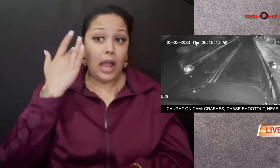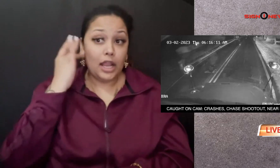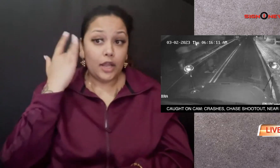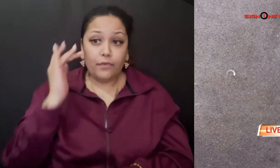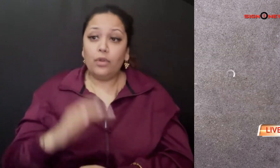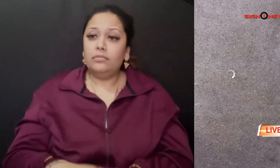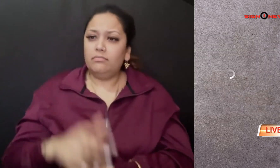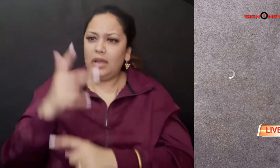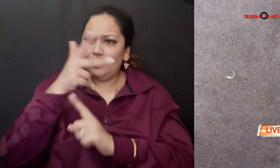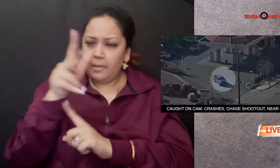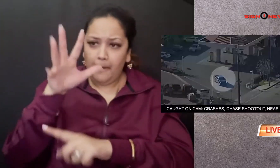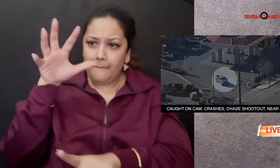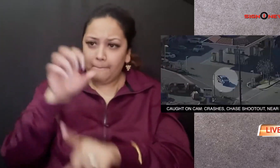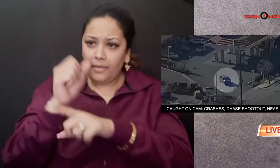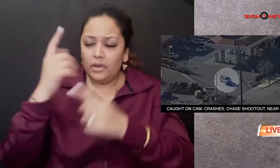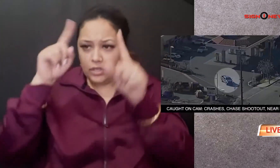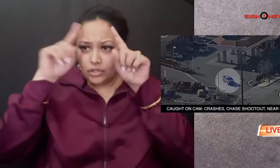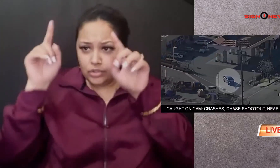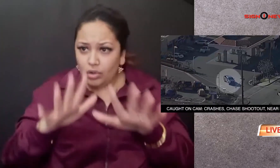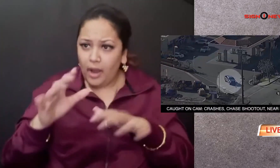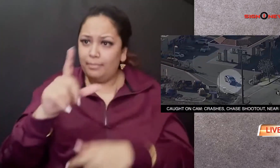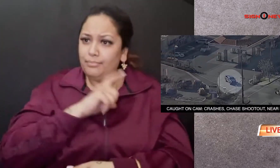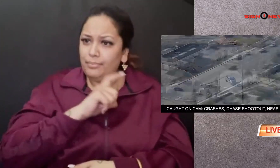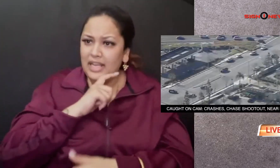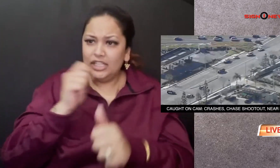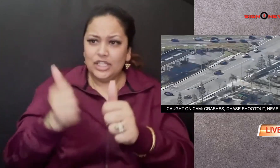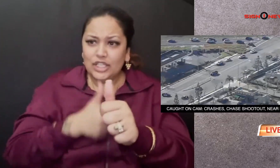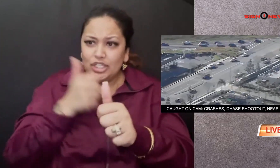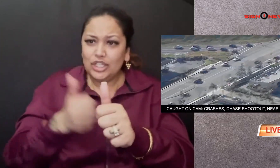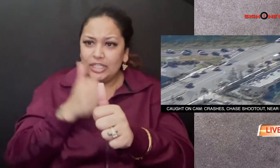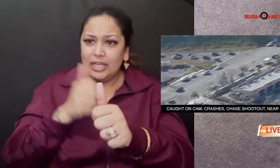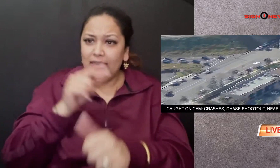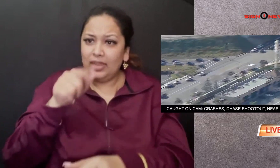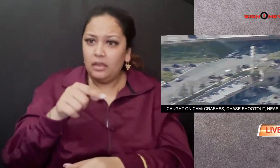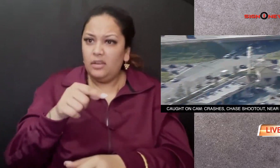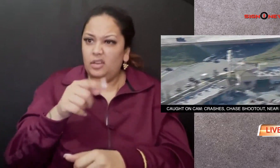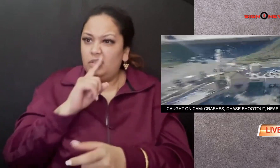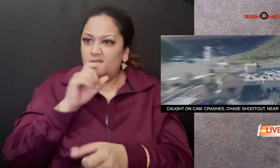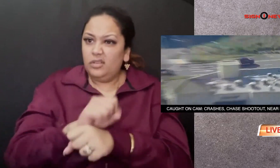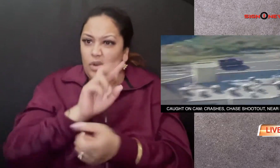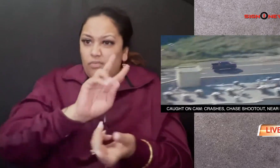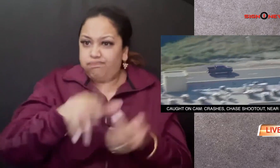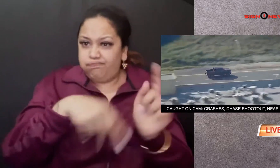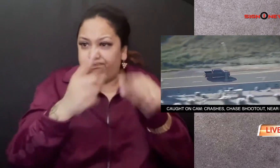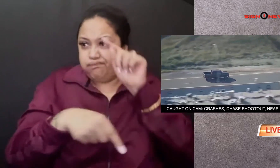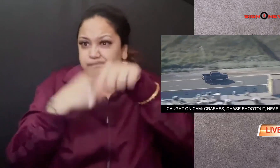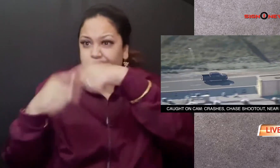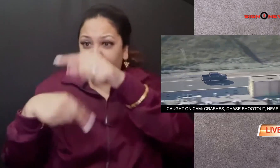In Southern California cameras captured a shocking police chase that turned into a rolling shootout.